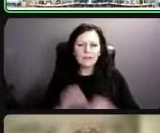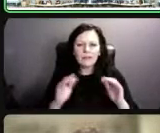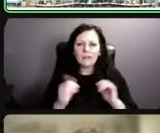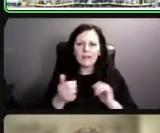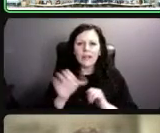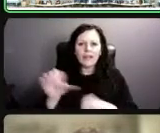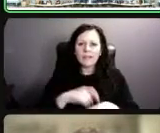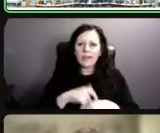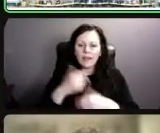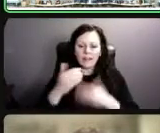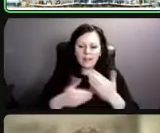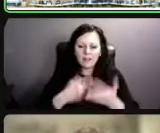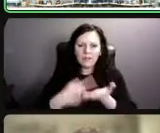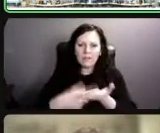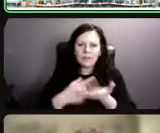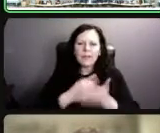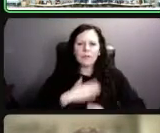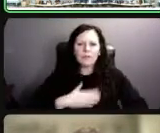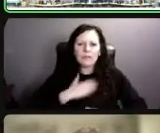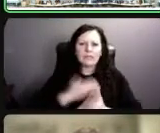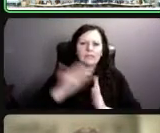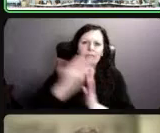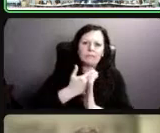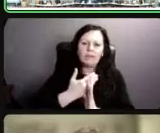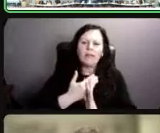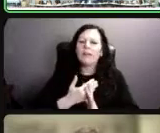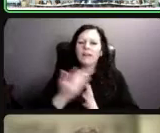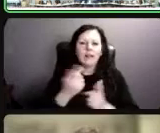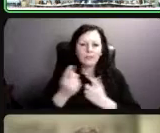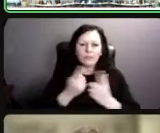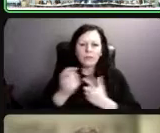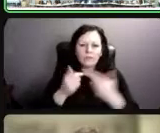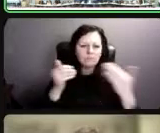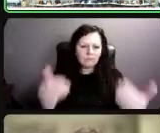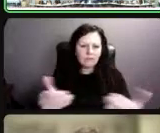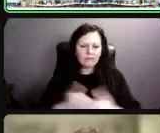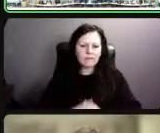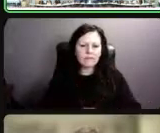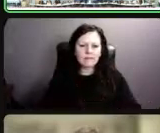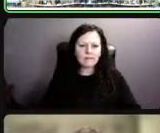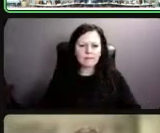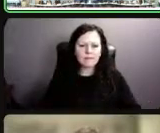THANK YOU.